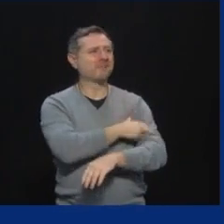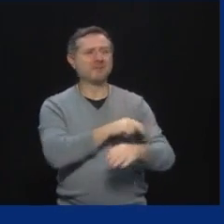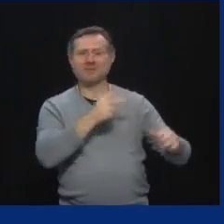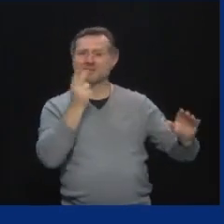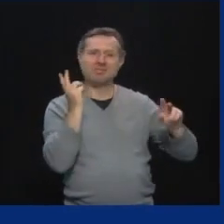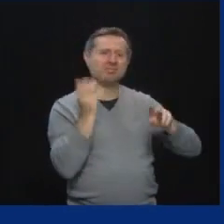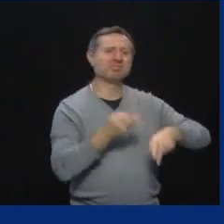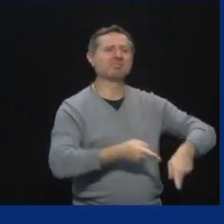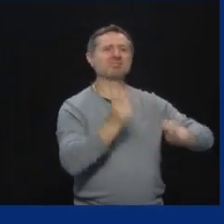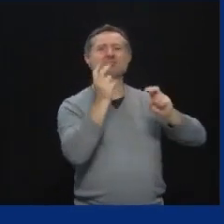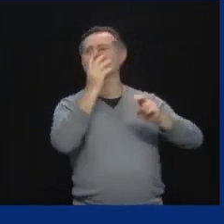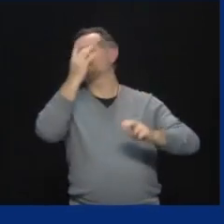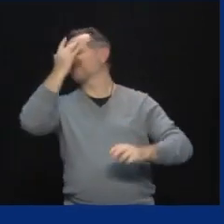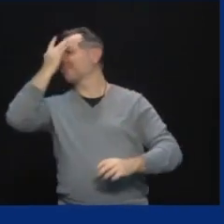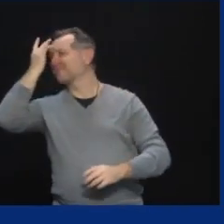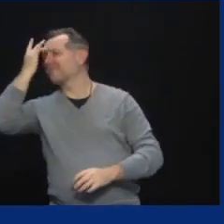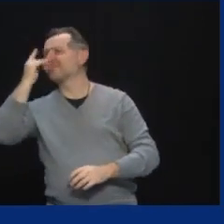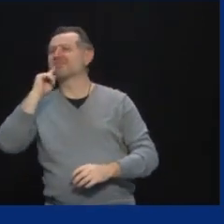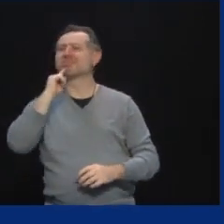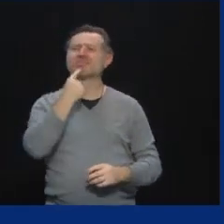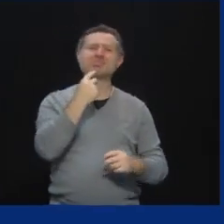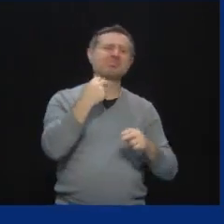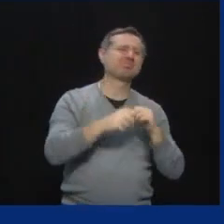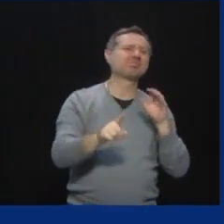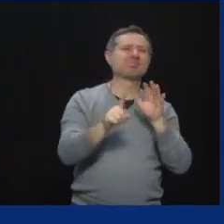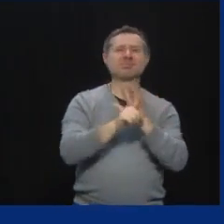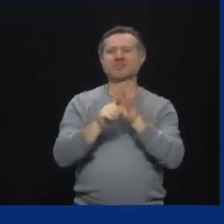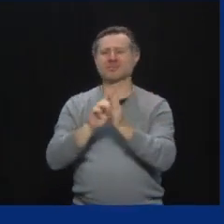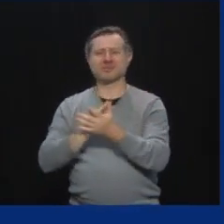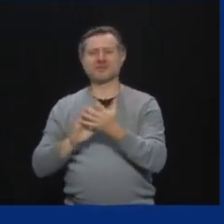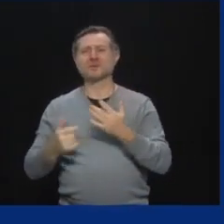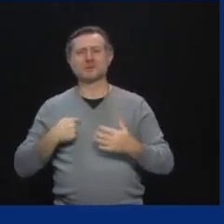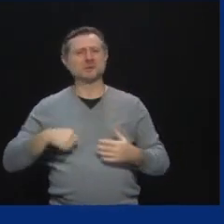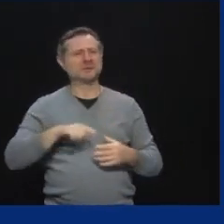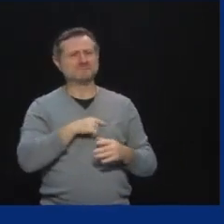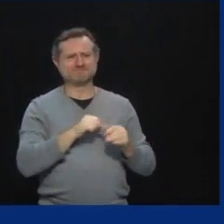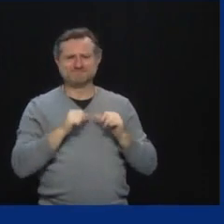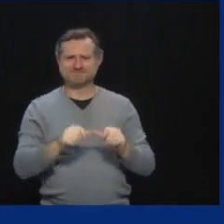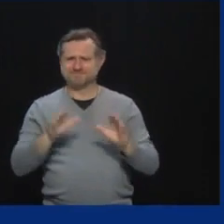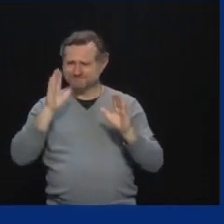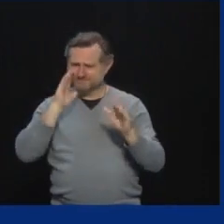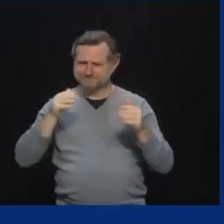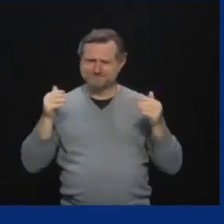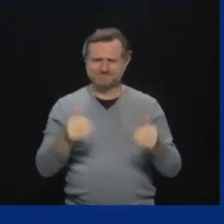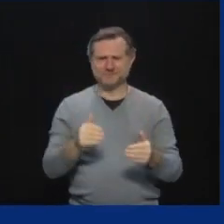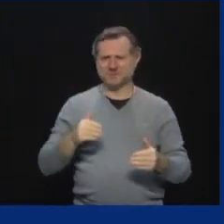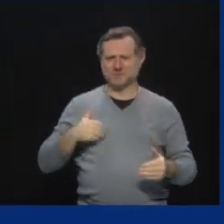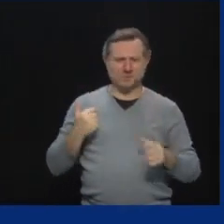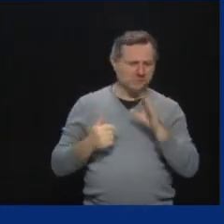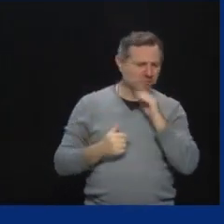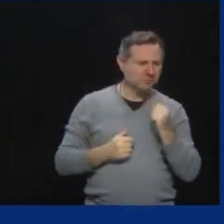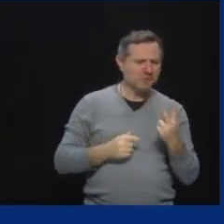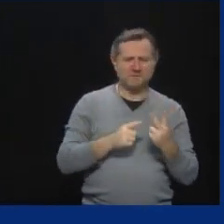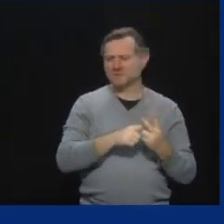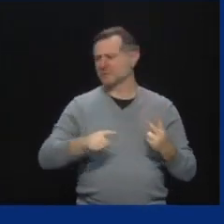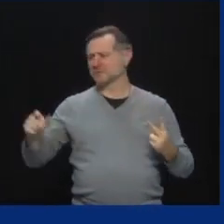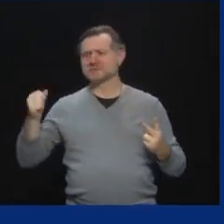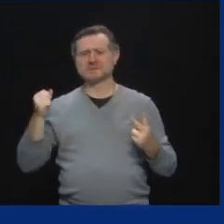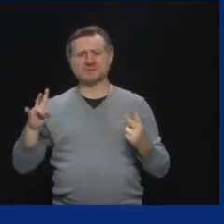continue focusing on the young people. And that's why I'm continuing our pop up sites. Well, as I mentioned, we have over 100 and 20 by manning 20 more pop